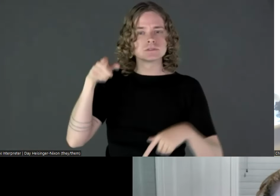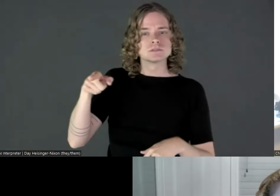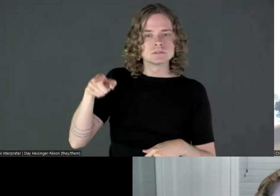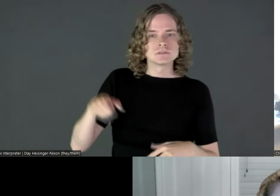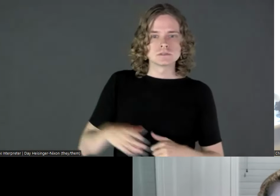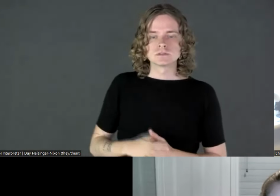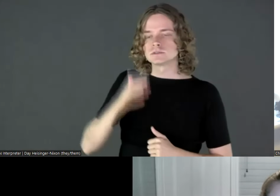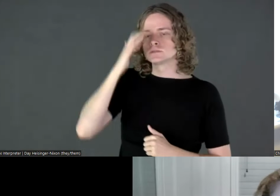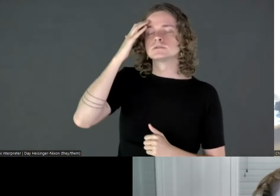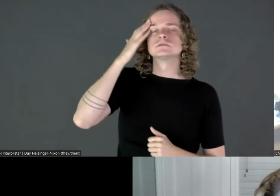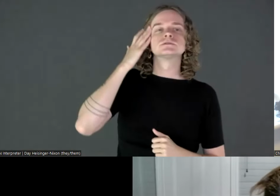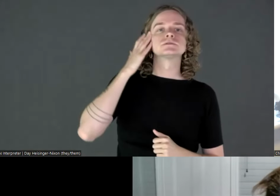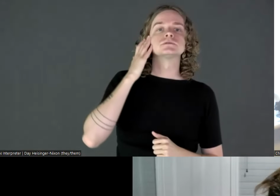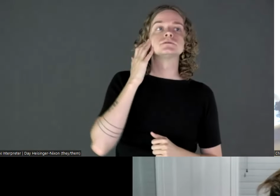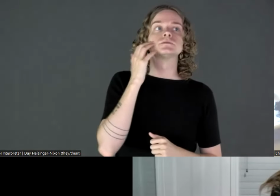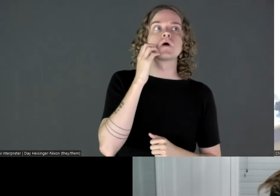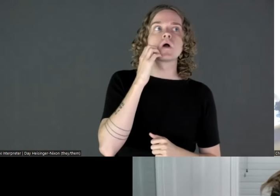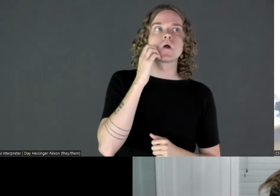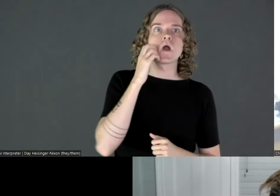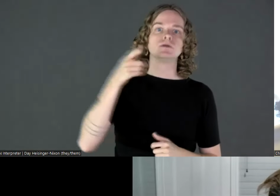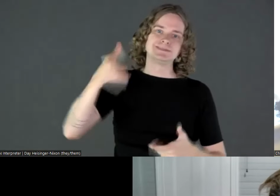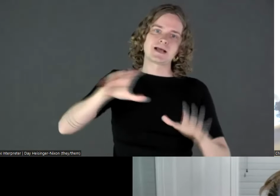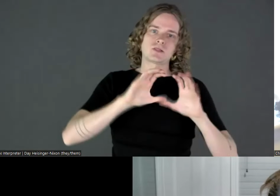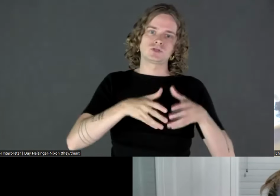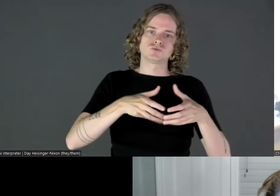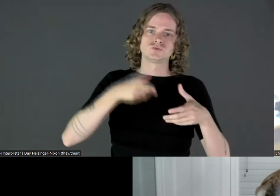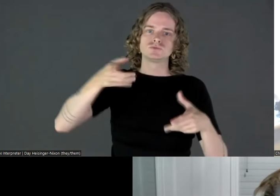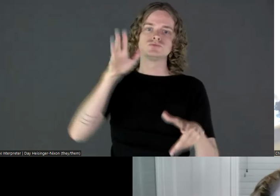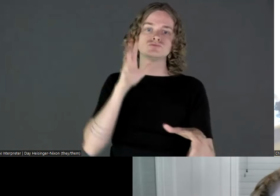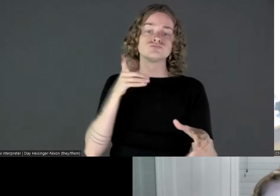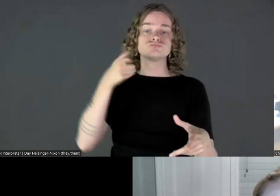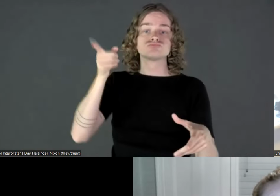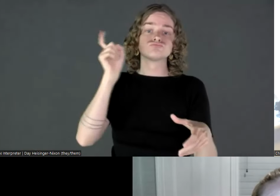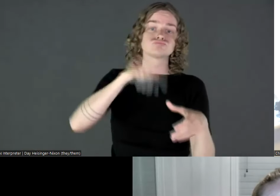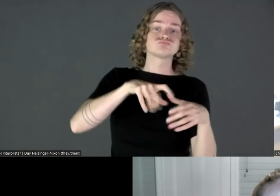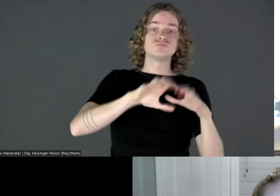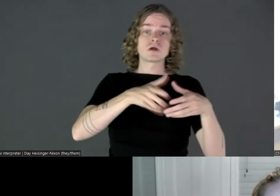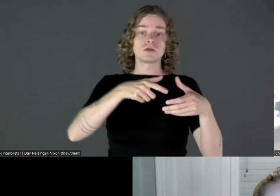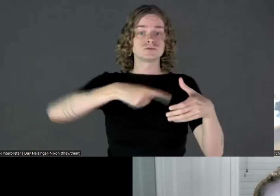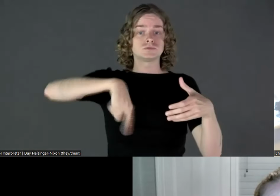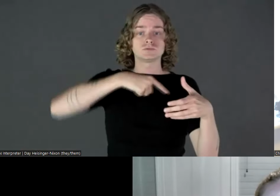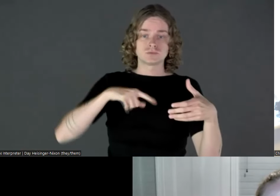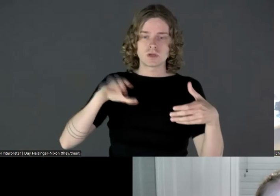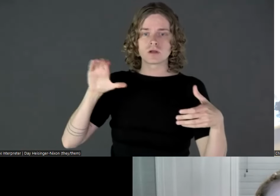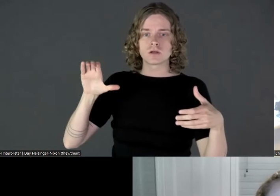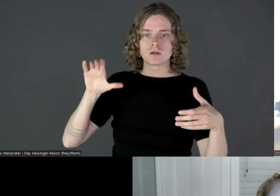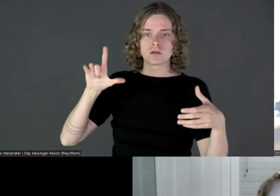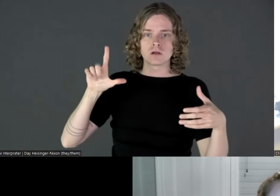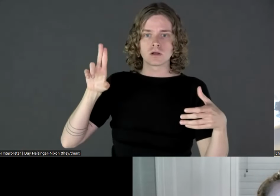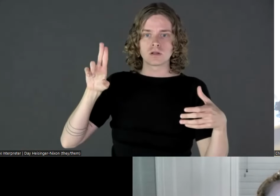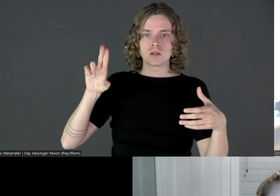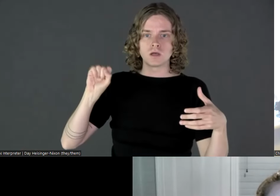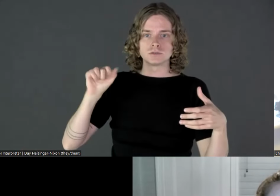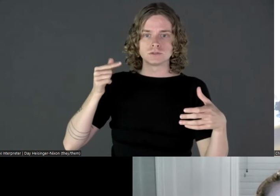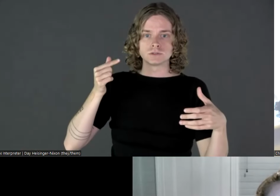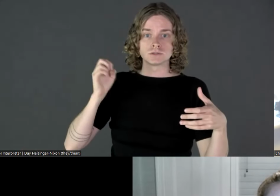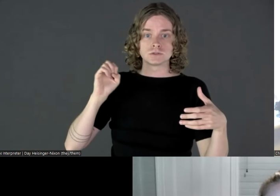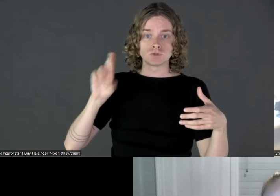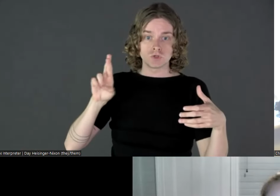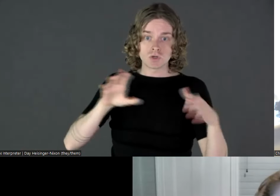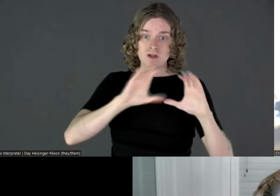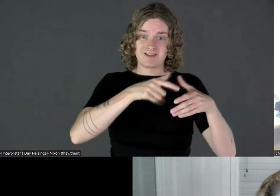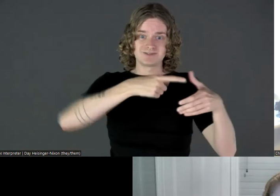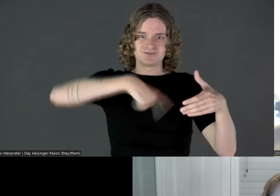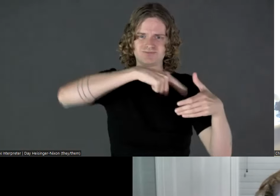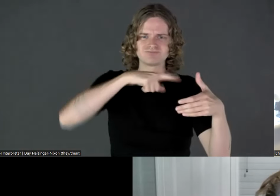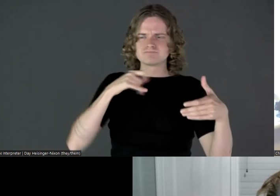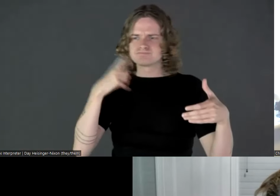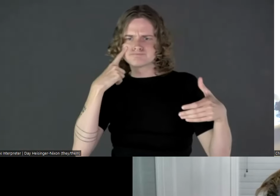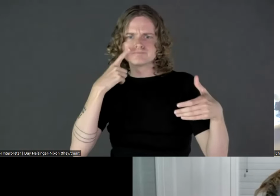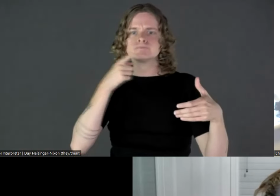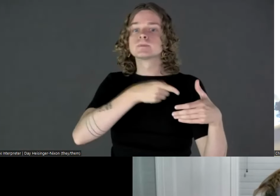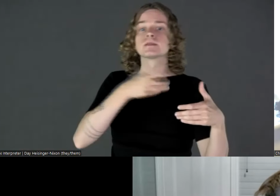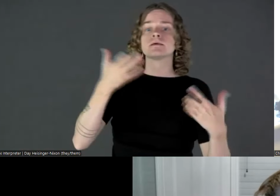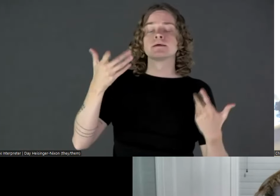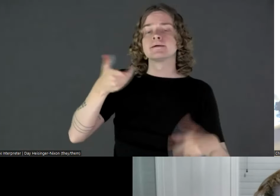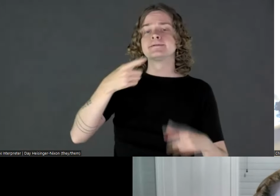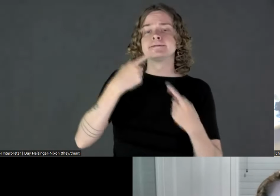What we included were largely the global cluster mechanisms. When you see the GBBAOR help desk if